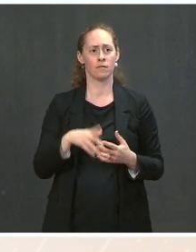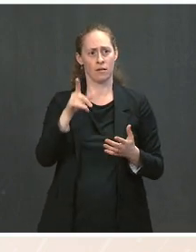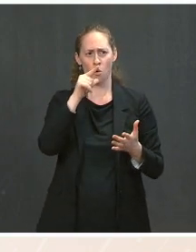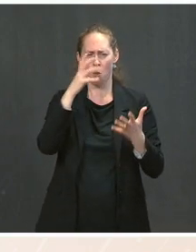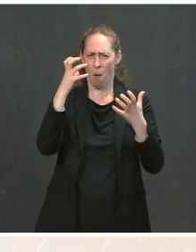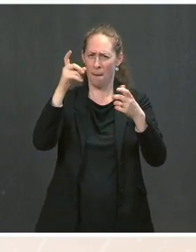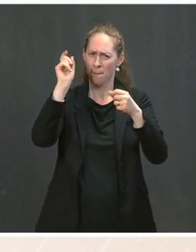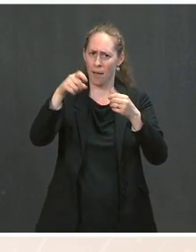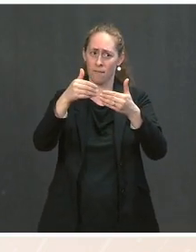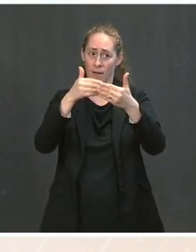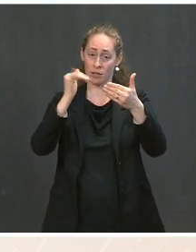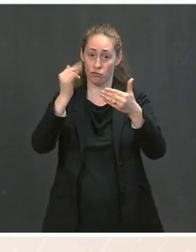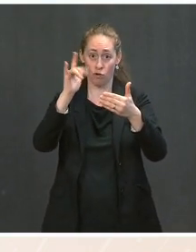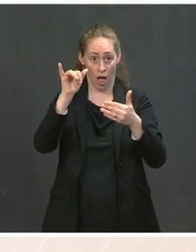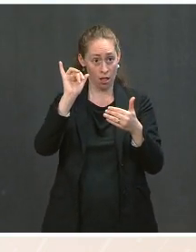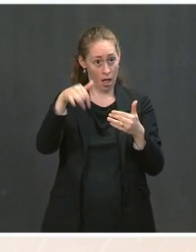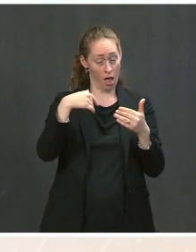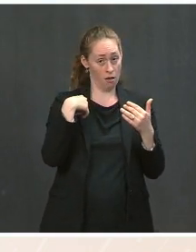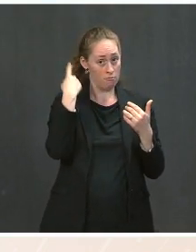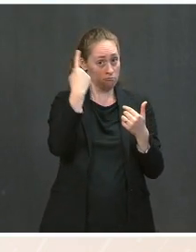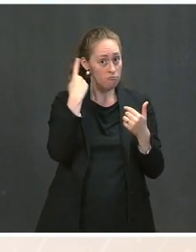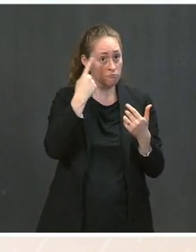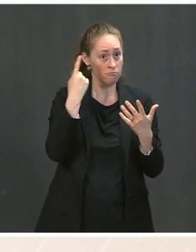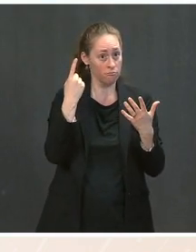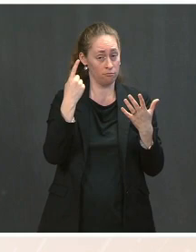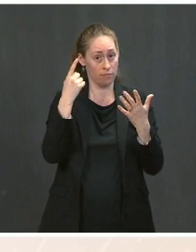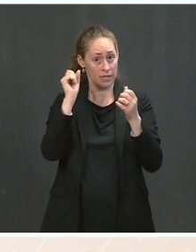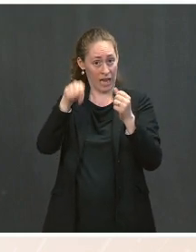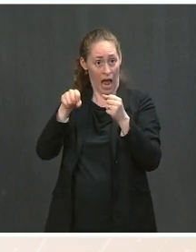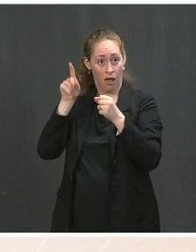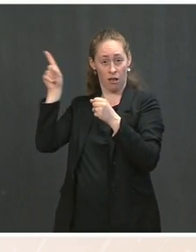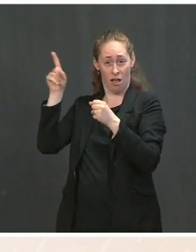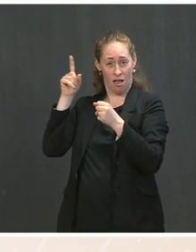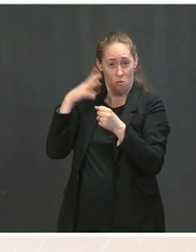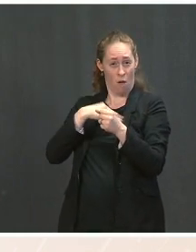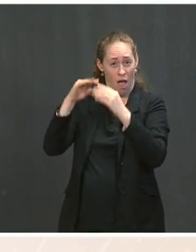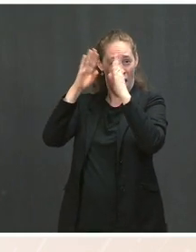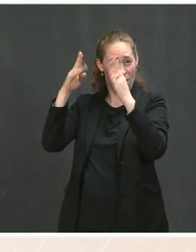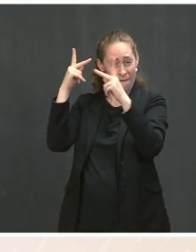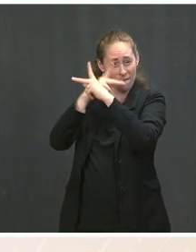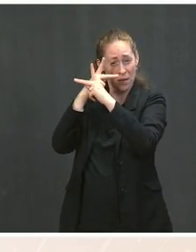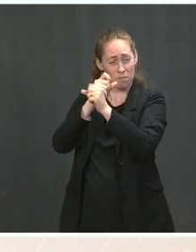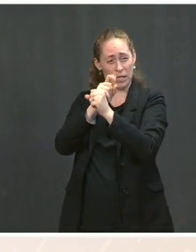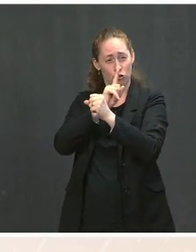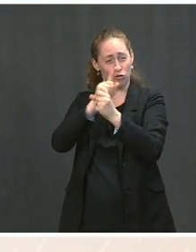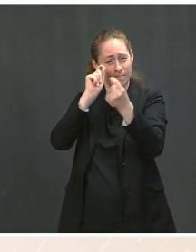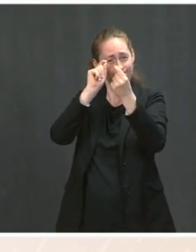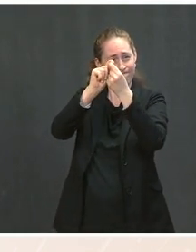that requires a calculation by the White House about how many Americans they believe do not want it. So the question is: